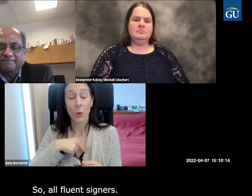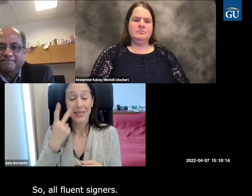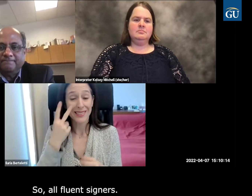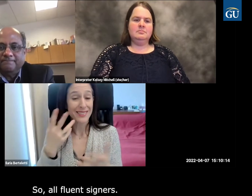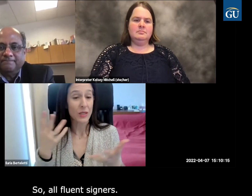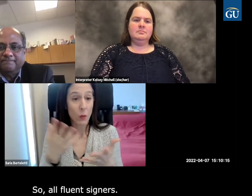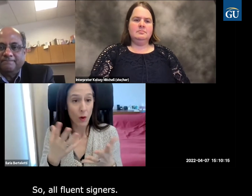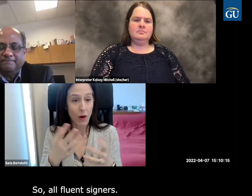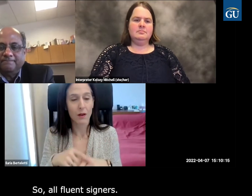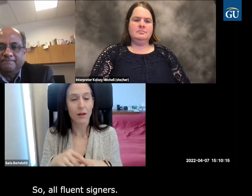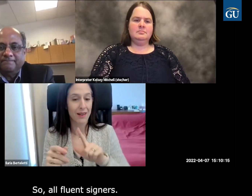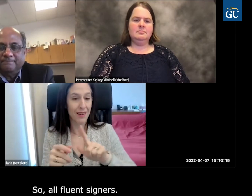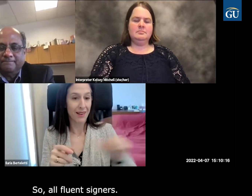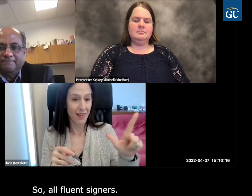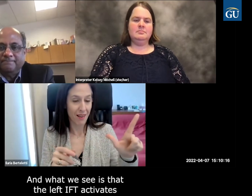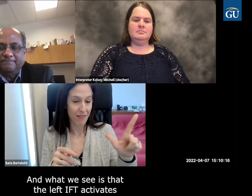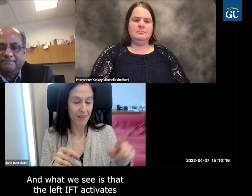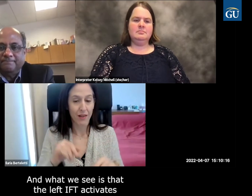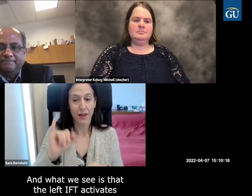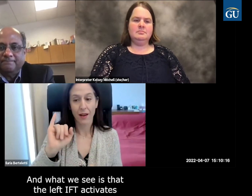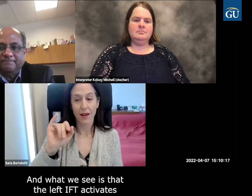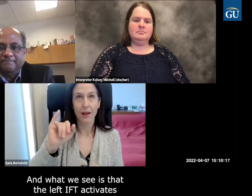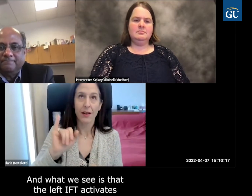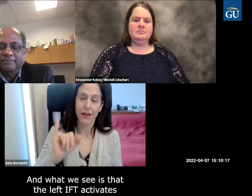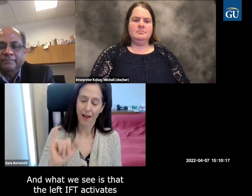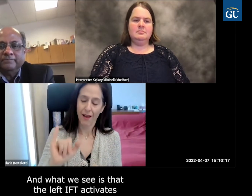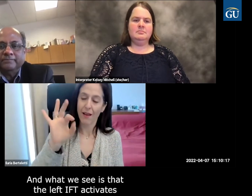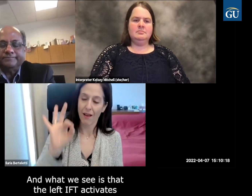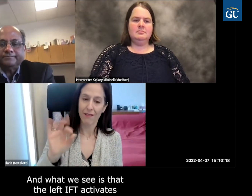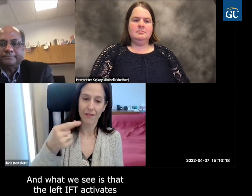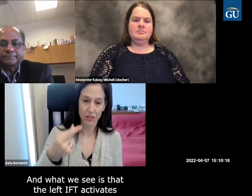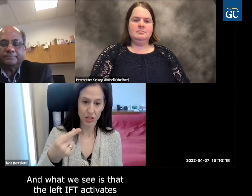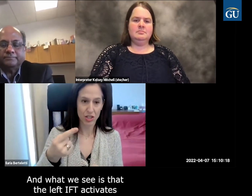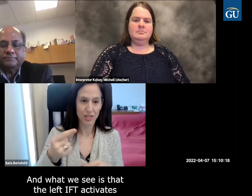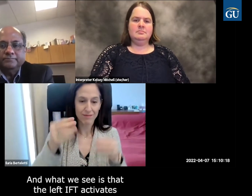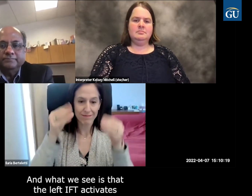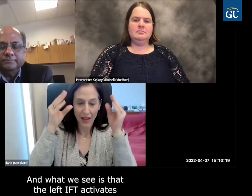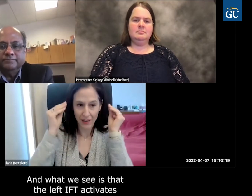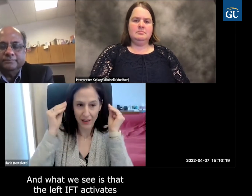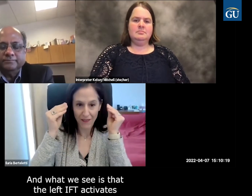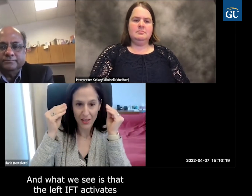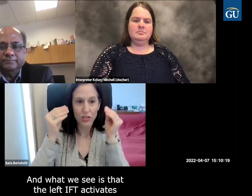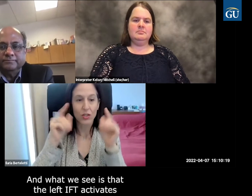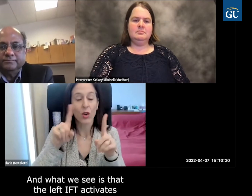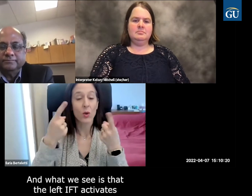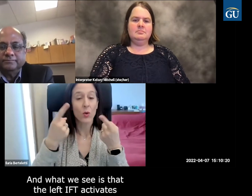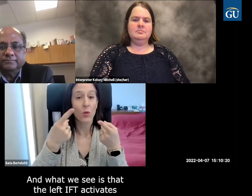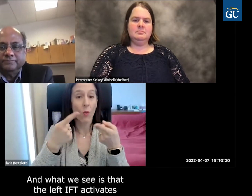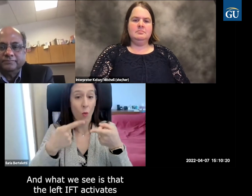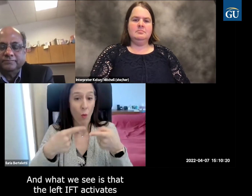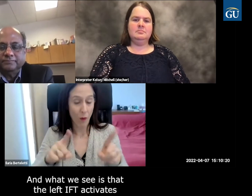so all fluent signers and what we see